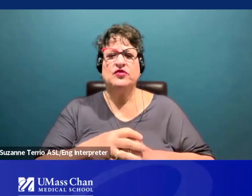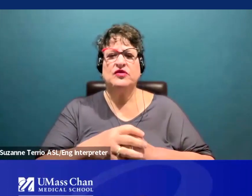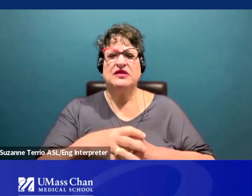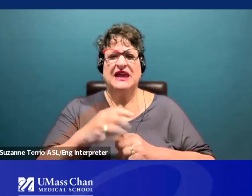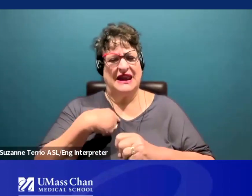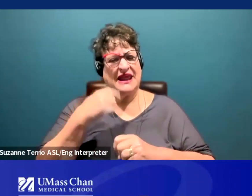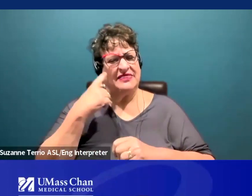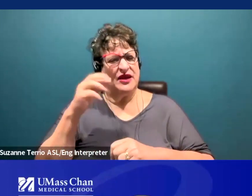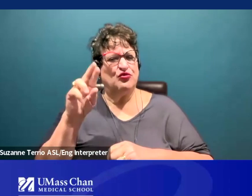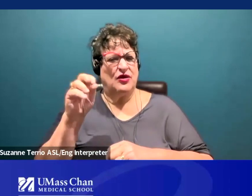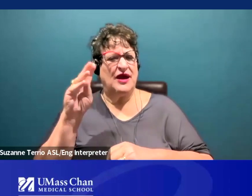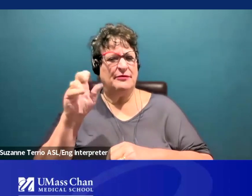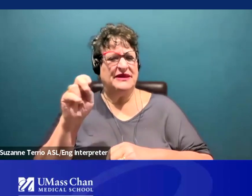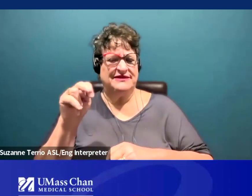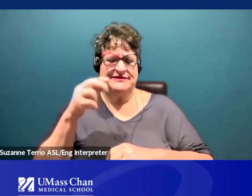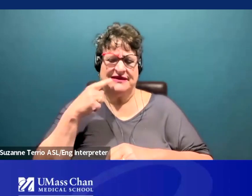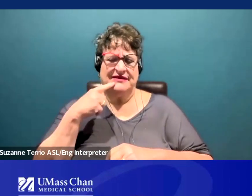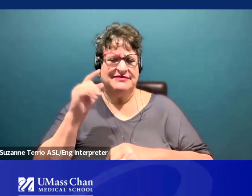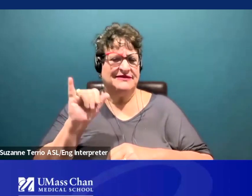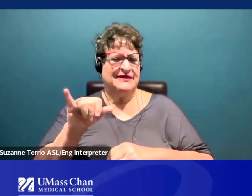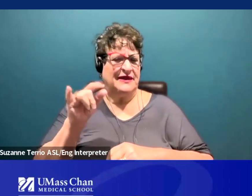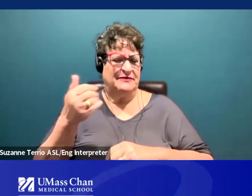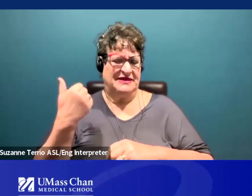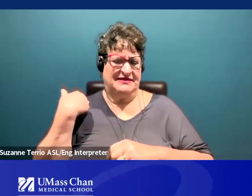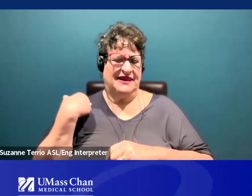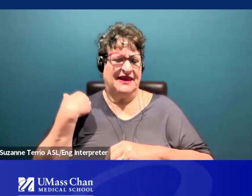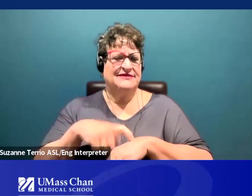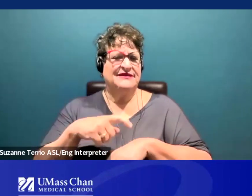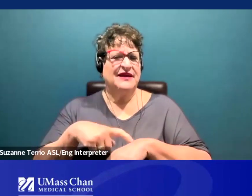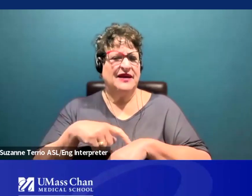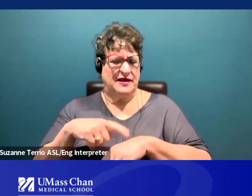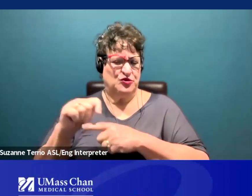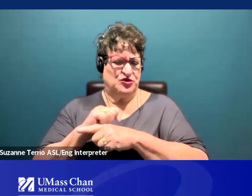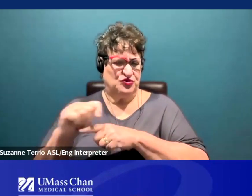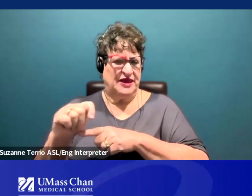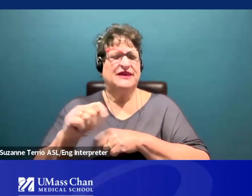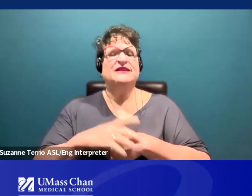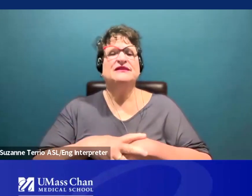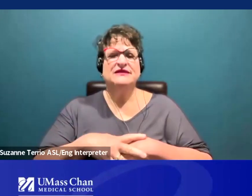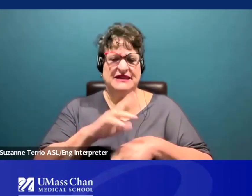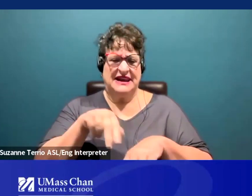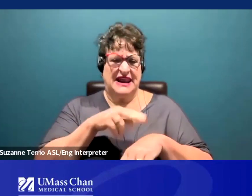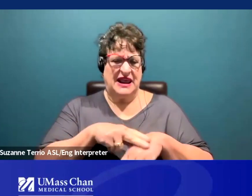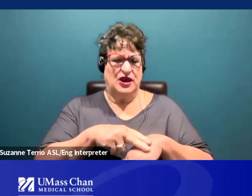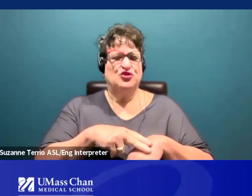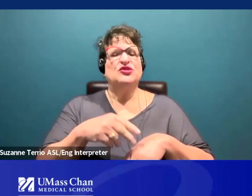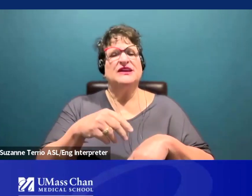is the National Council of Disability has Rocking the Cradle, and Rocking the Cradle has a bunch of, you know,